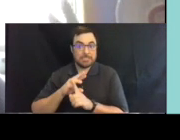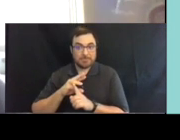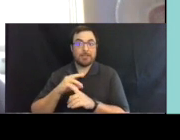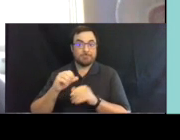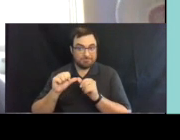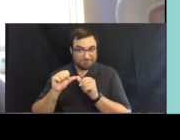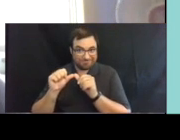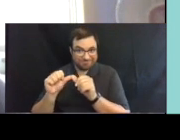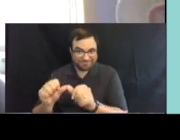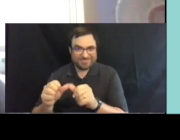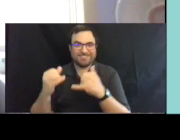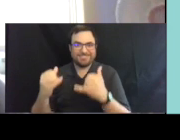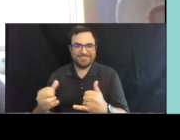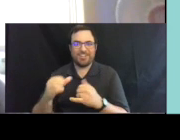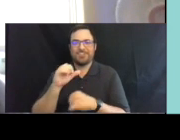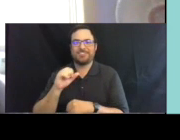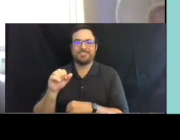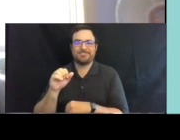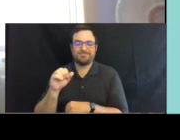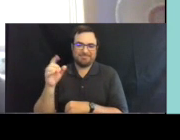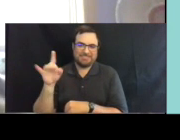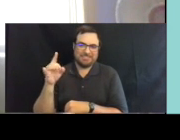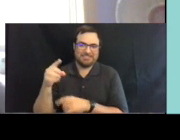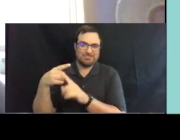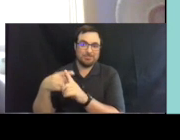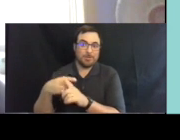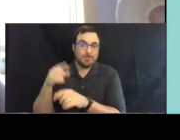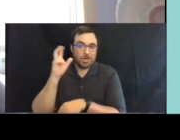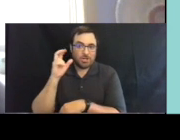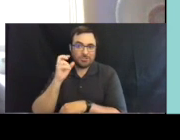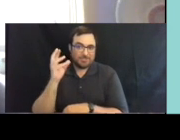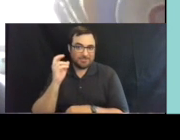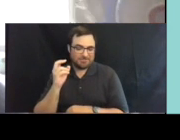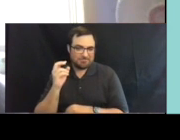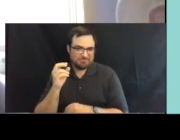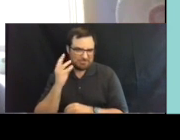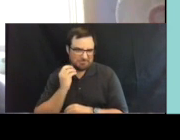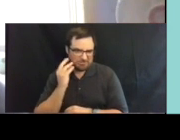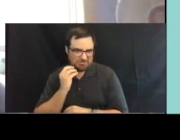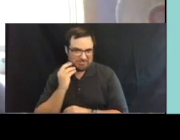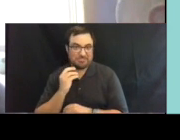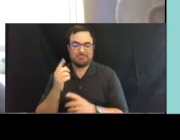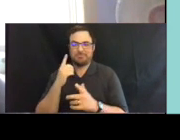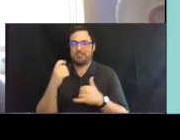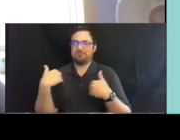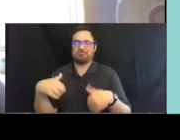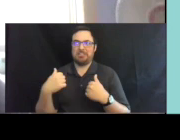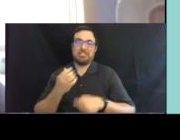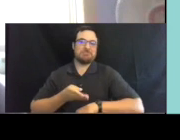18 months of auditory experience and he's making tons of gains of vocabulary because you're an awesome therapist and he's starting to